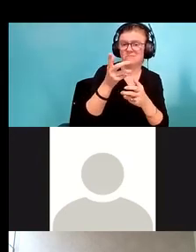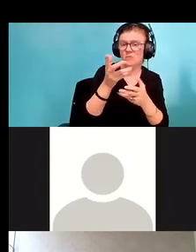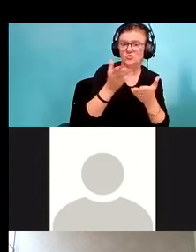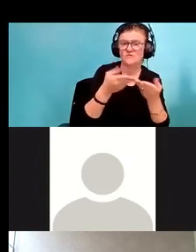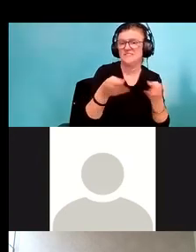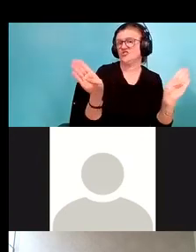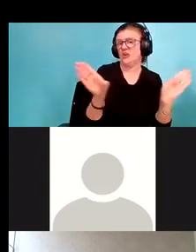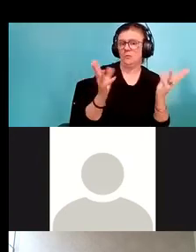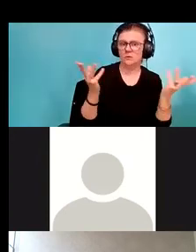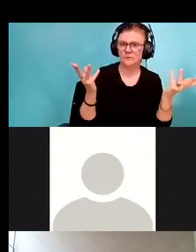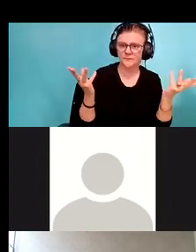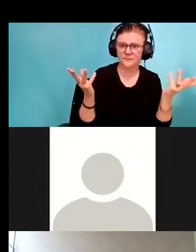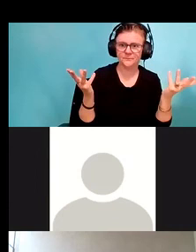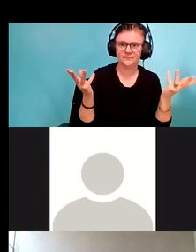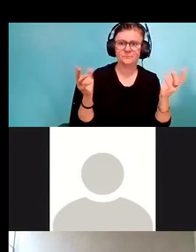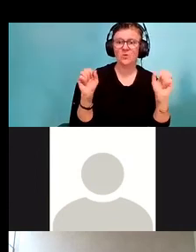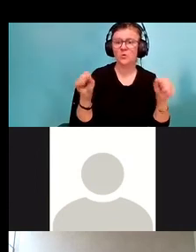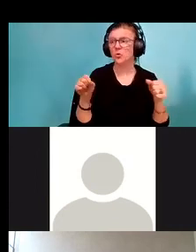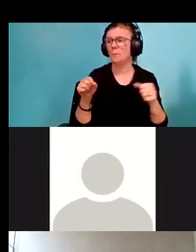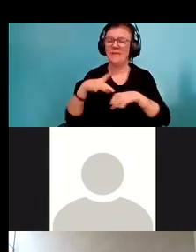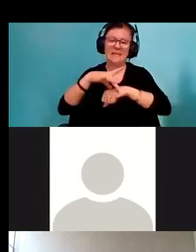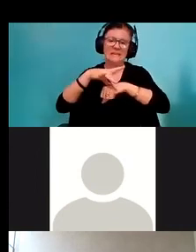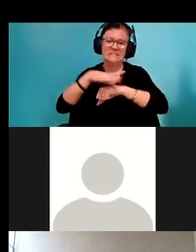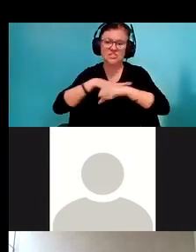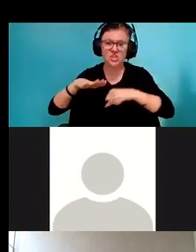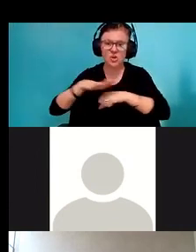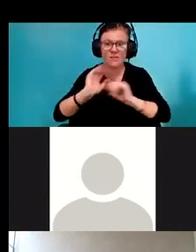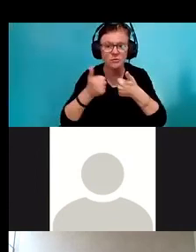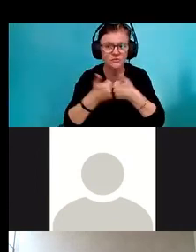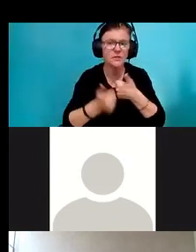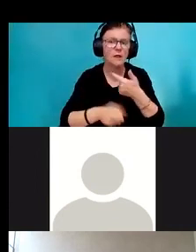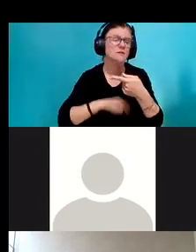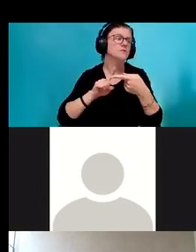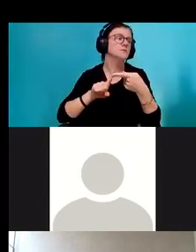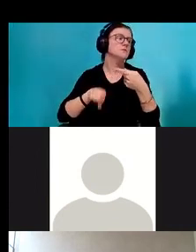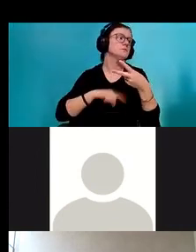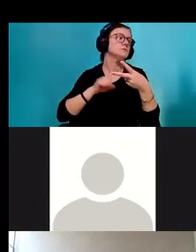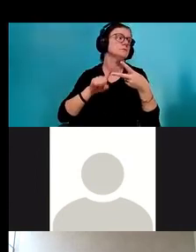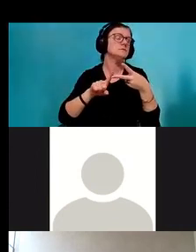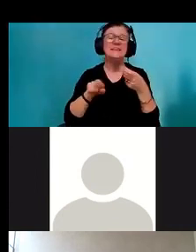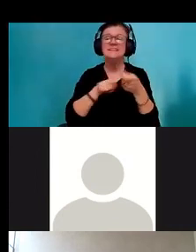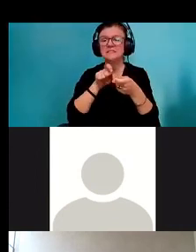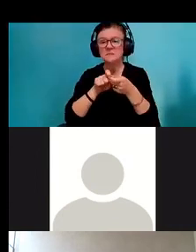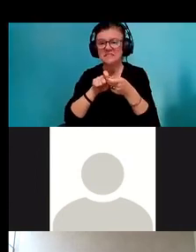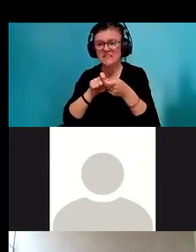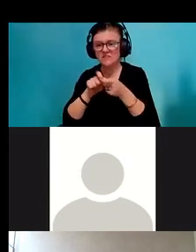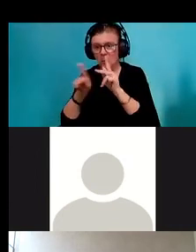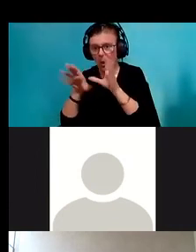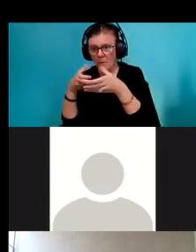So could be anything like a geographical challenges, particular underserved populations,